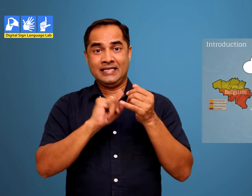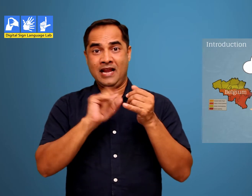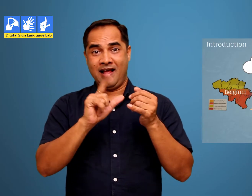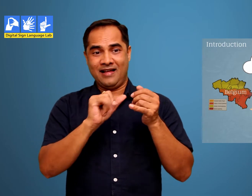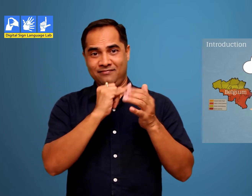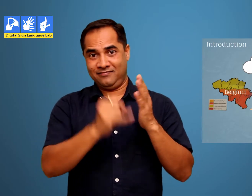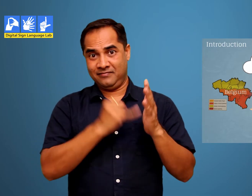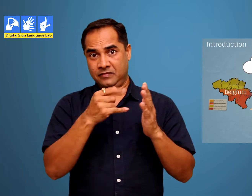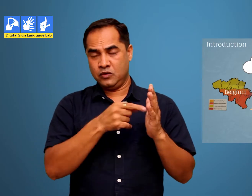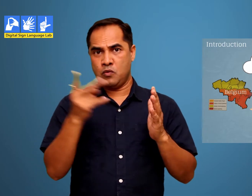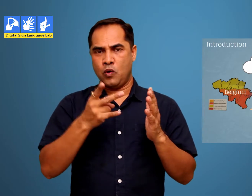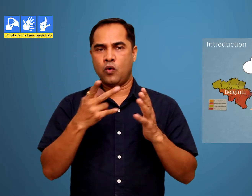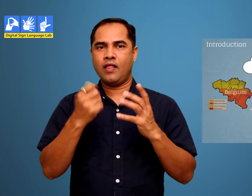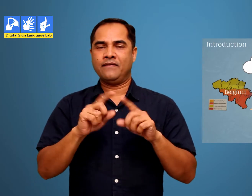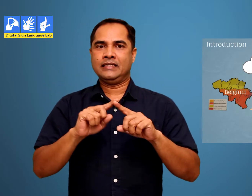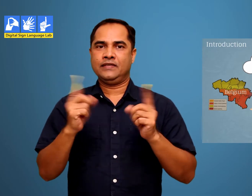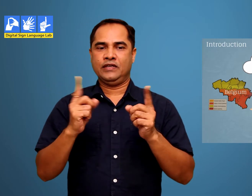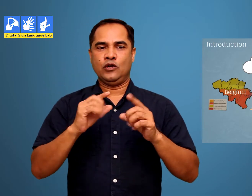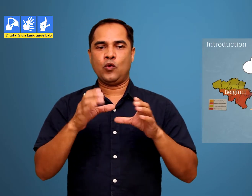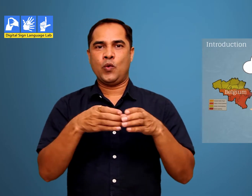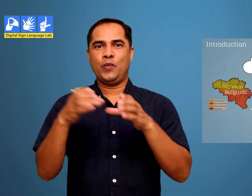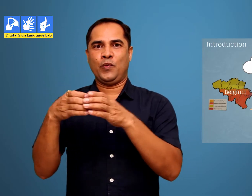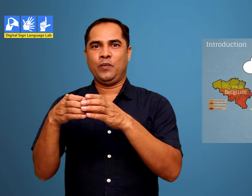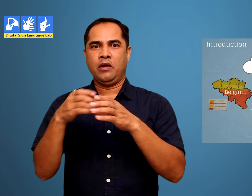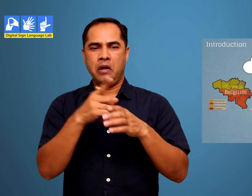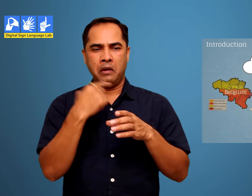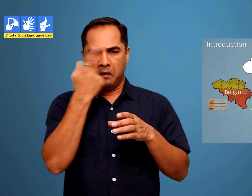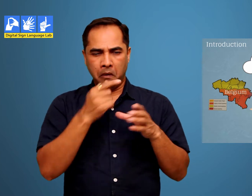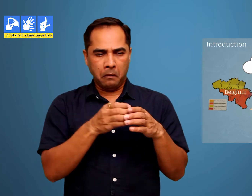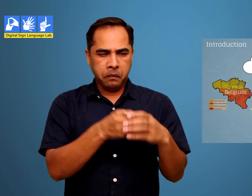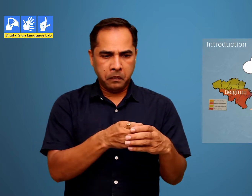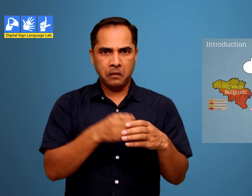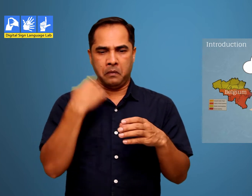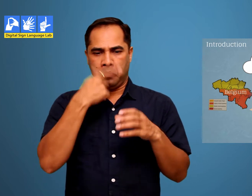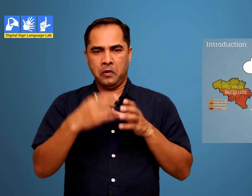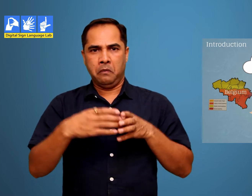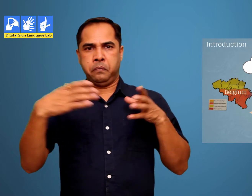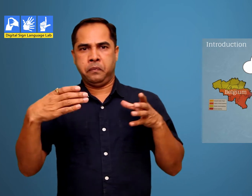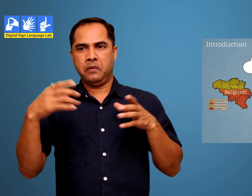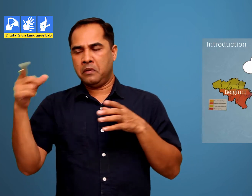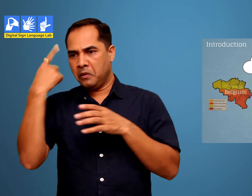Both these countries have different majority and minority groups and they